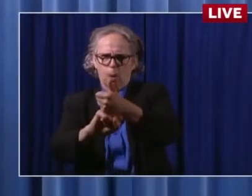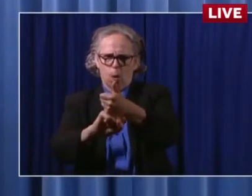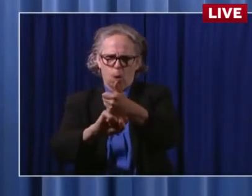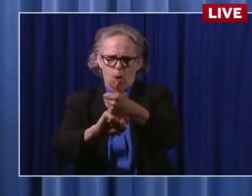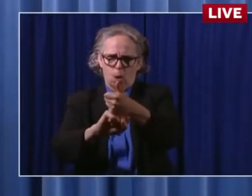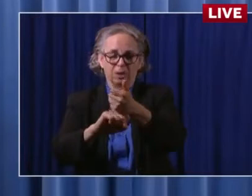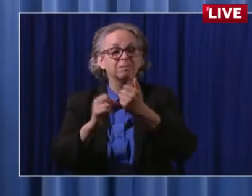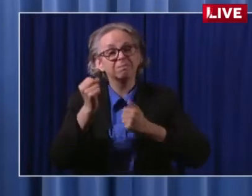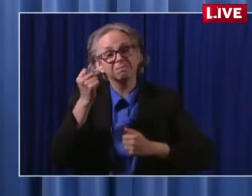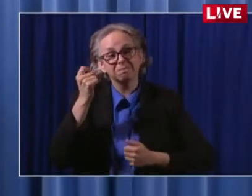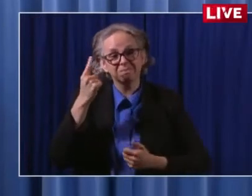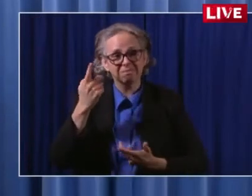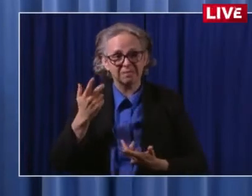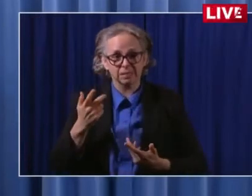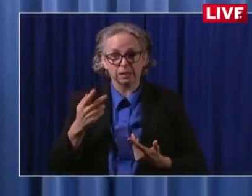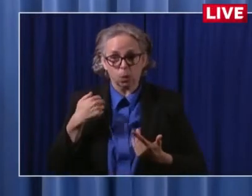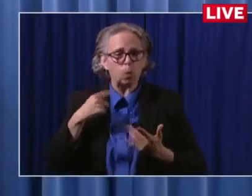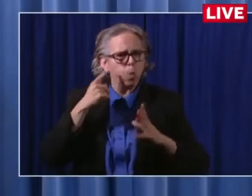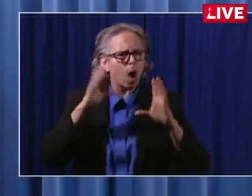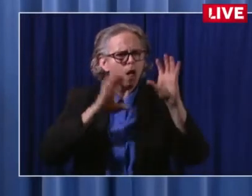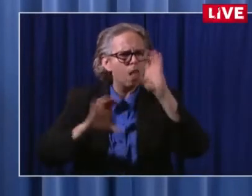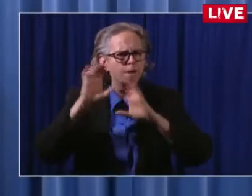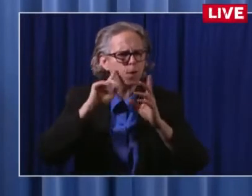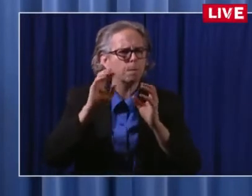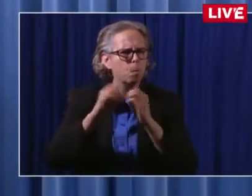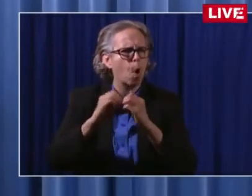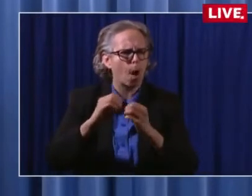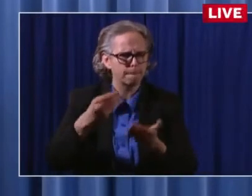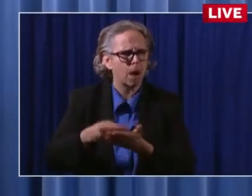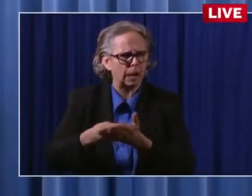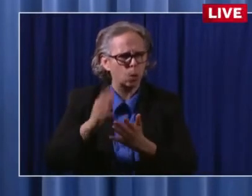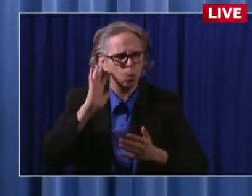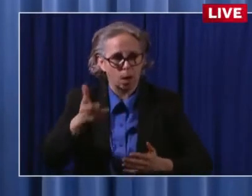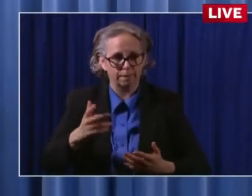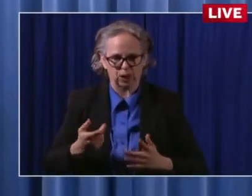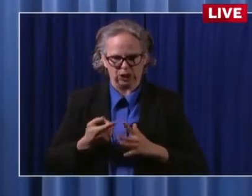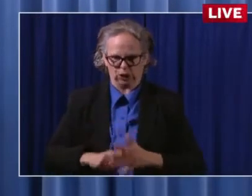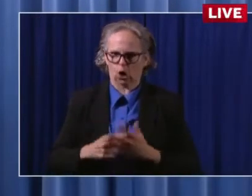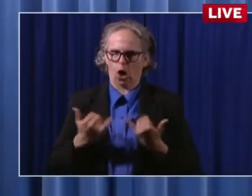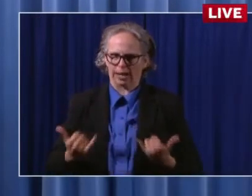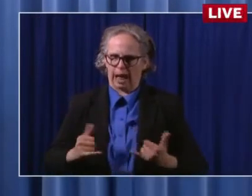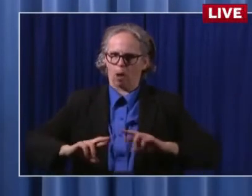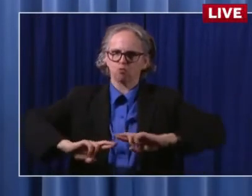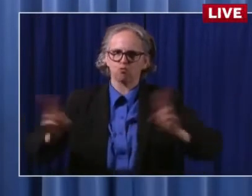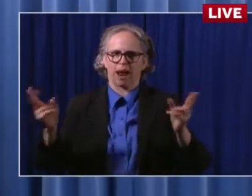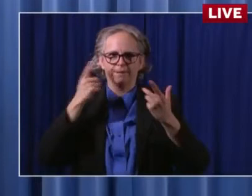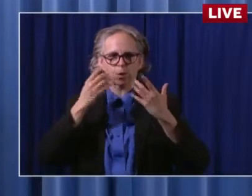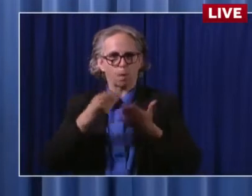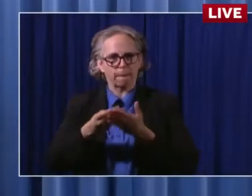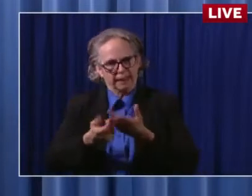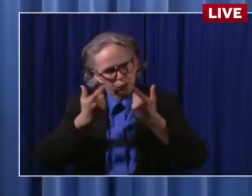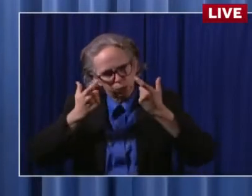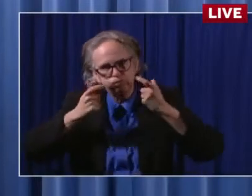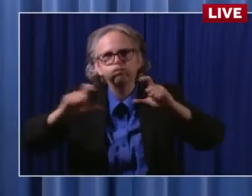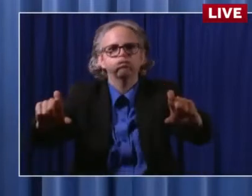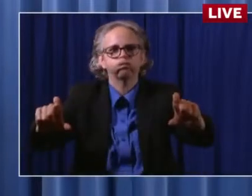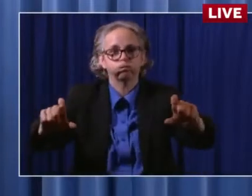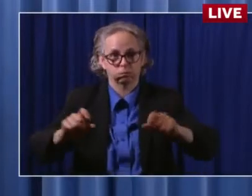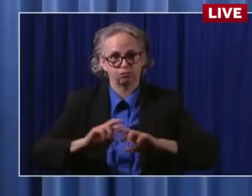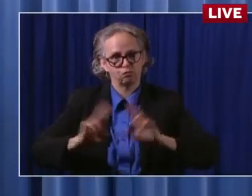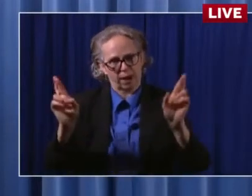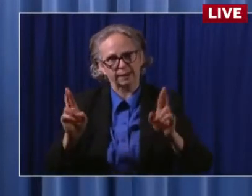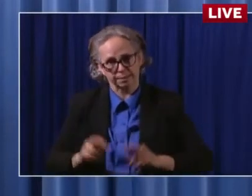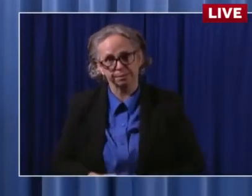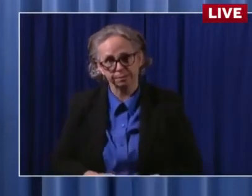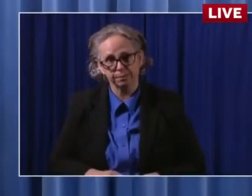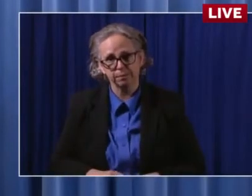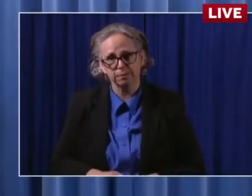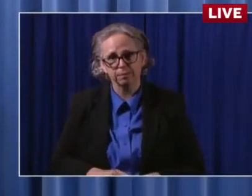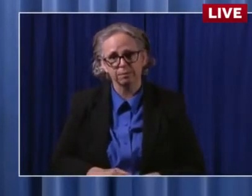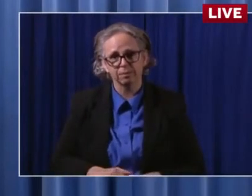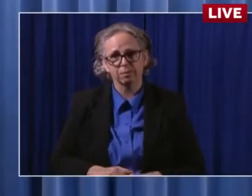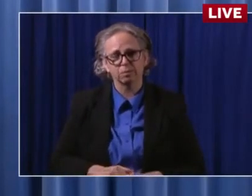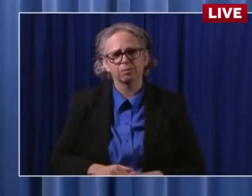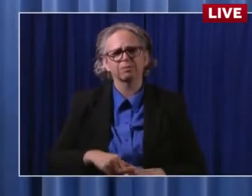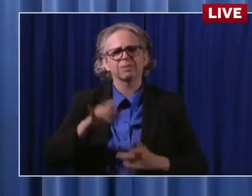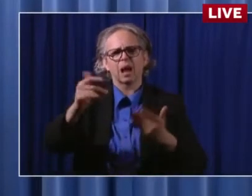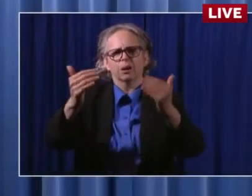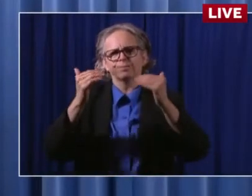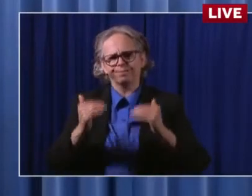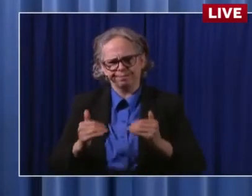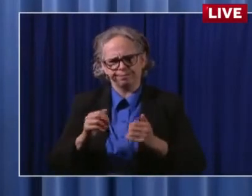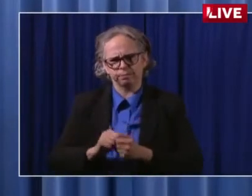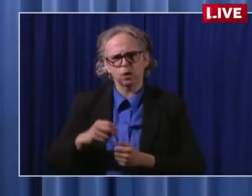WE ARE GOING TO CONTINUE TO LOOK TO SEE IF WE CAN PROVIDE ADDITIONAL FUNDS IN THE FUTURE, BUT WE WANTED TO GET STARTED WITH THESE DOLLARS.